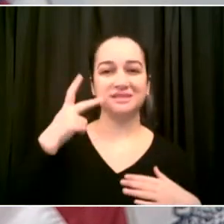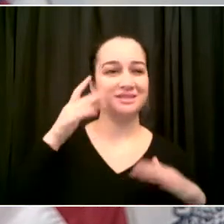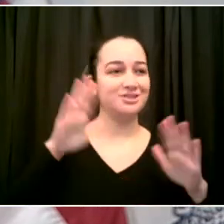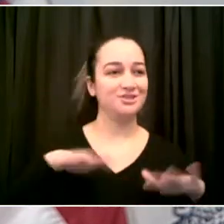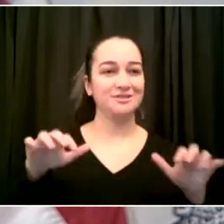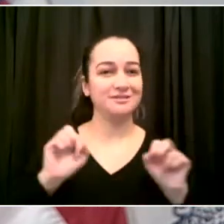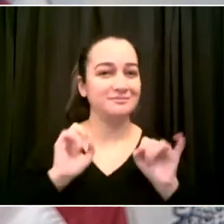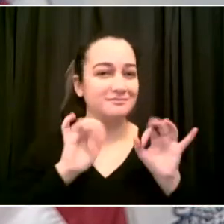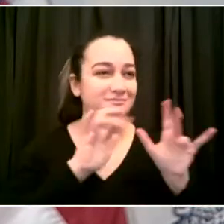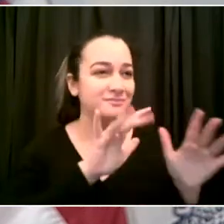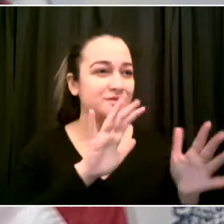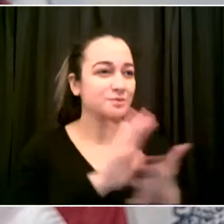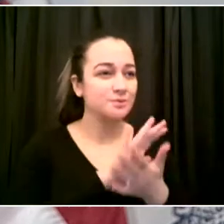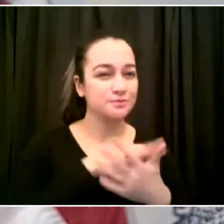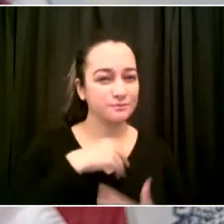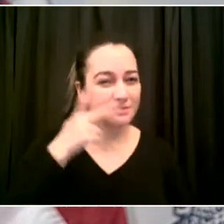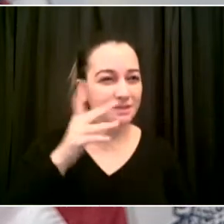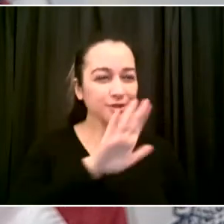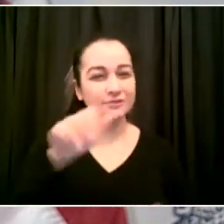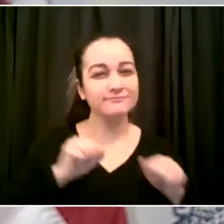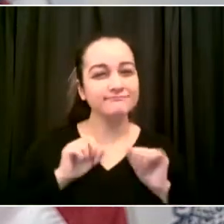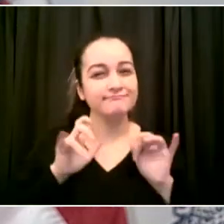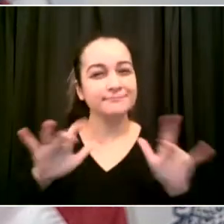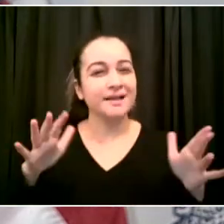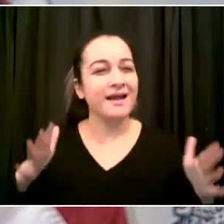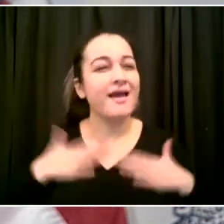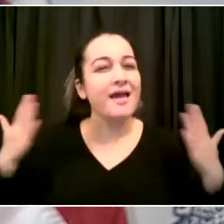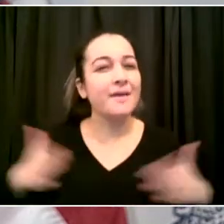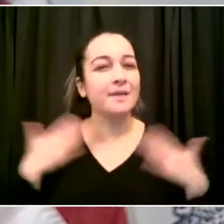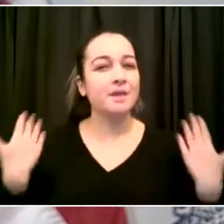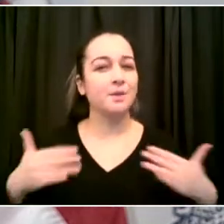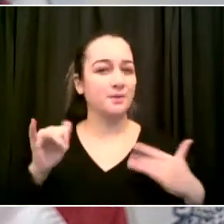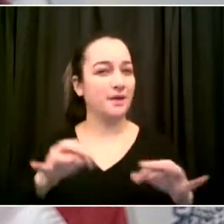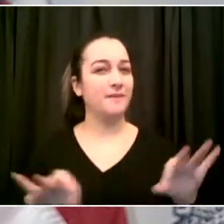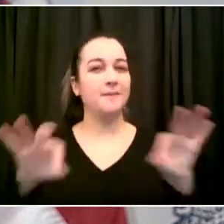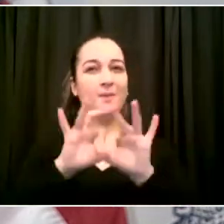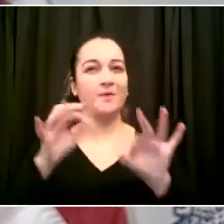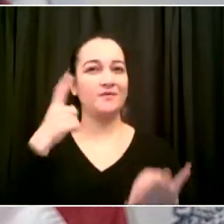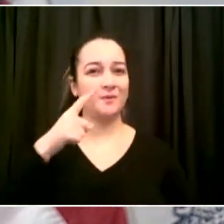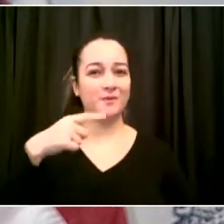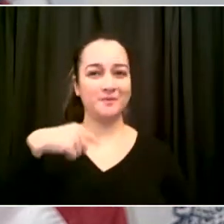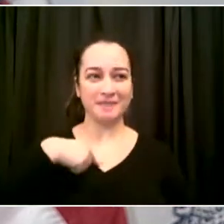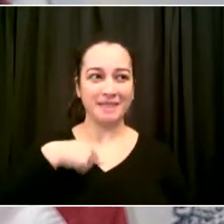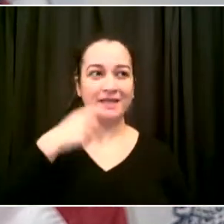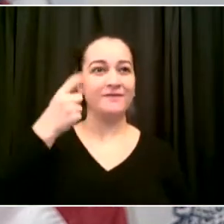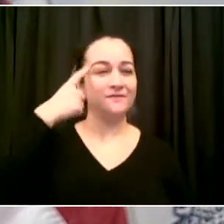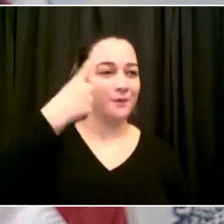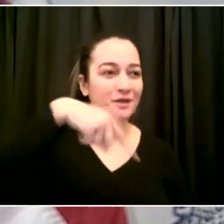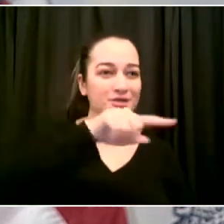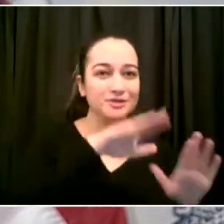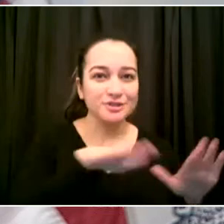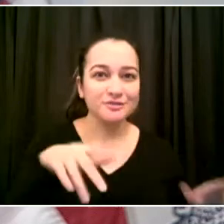REALLY GIVES YOU HOPE. YOU CAN START TO SEE THE CITY, WHAHAIT S GOING TO LOOK LIKE ONE BRIEF THINGGS BACKCK.